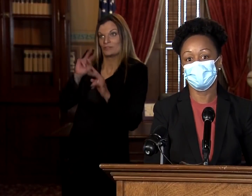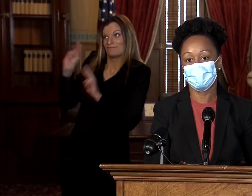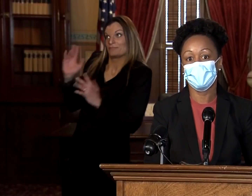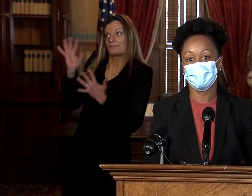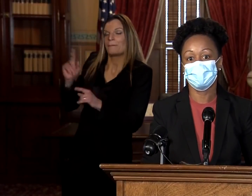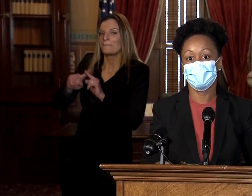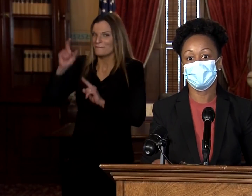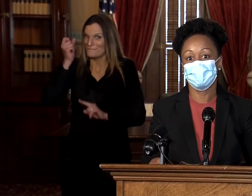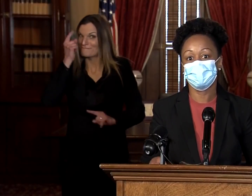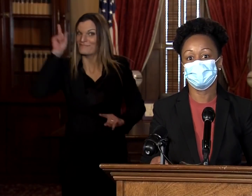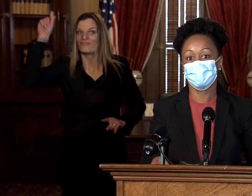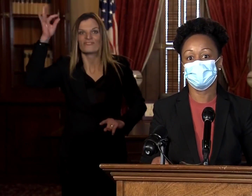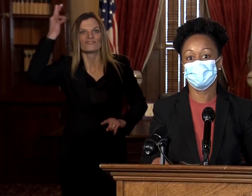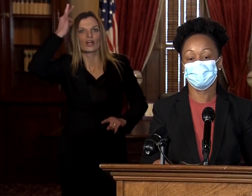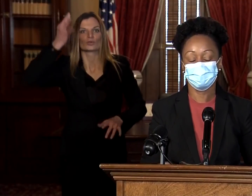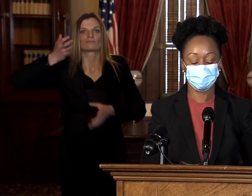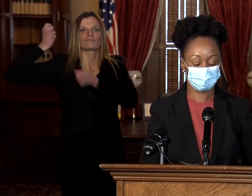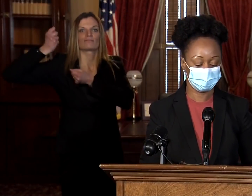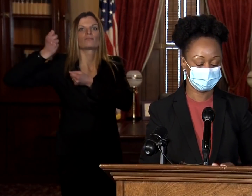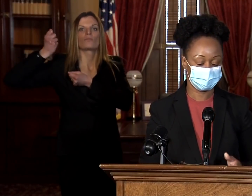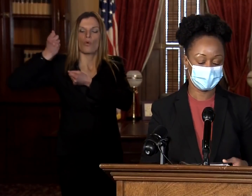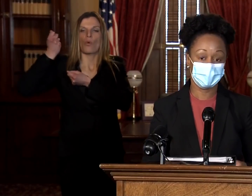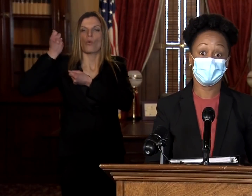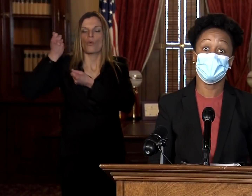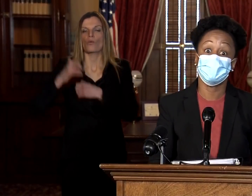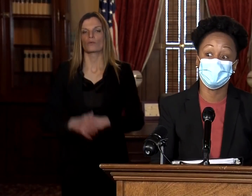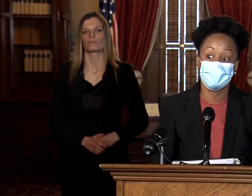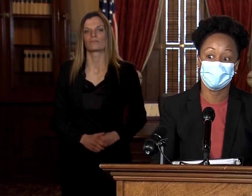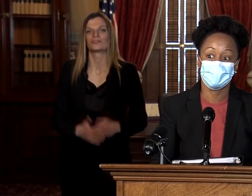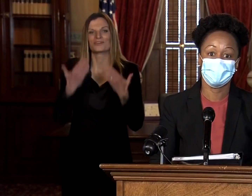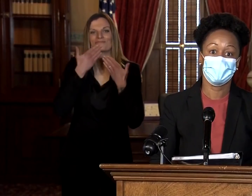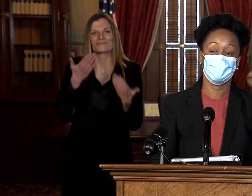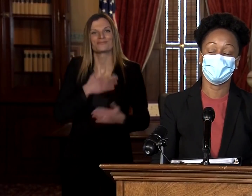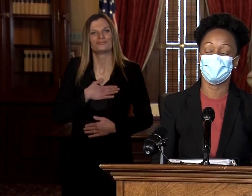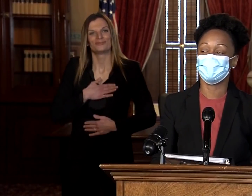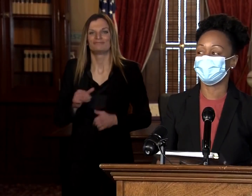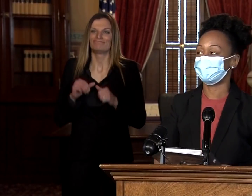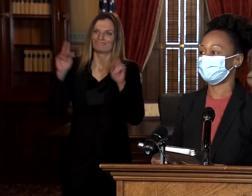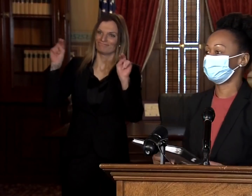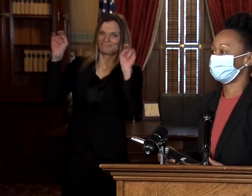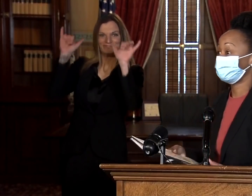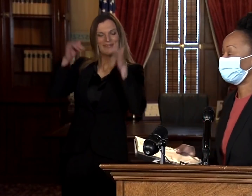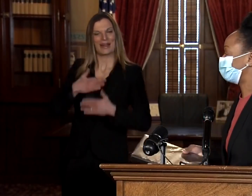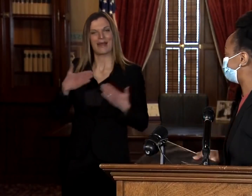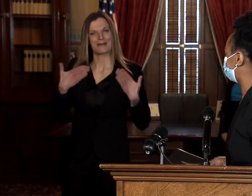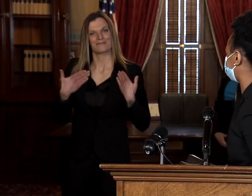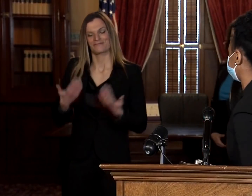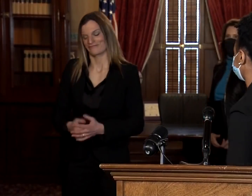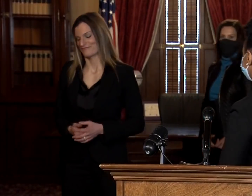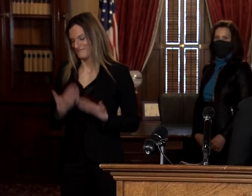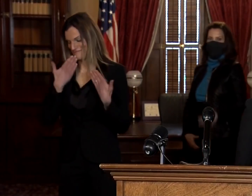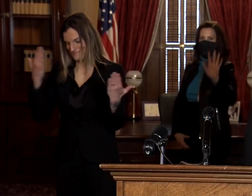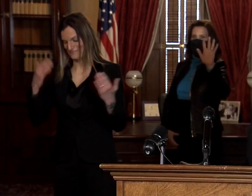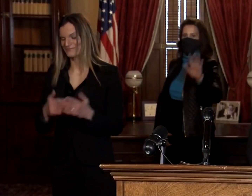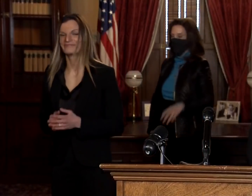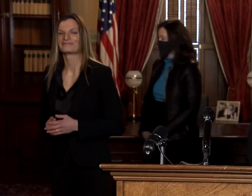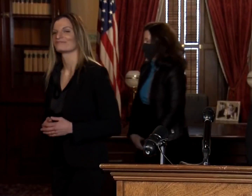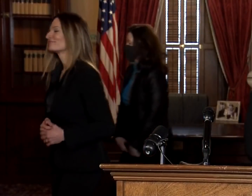those second doses can be shipped and they can start those shipped and they can start those next week, so the federal next week, so the federal government is holding back those government is holding back those second doses for us. second doses for us. Thank you, everyone, have a